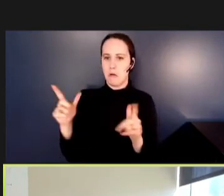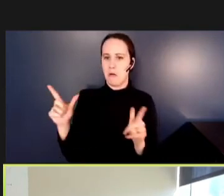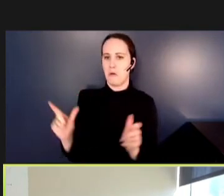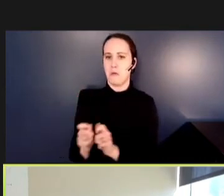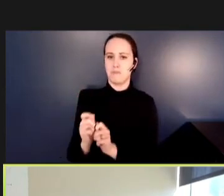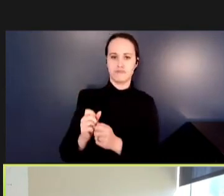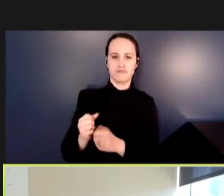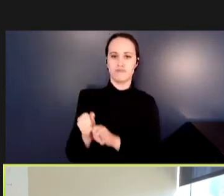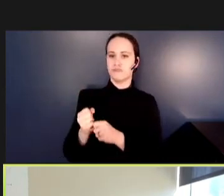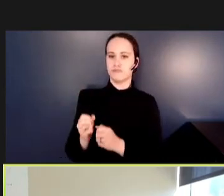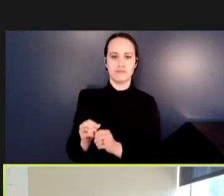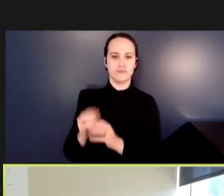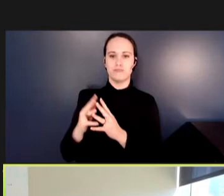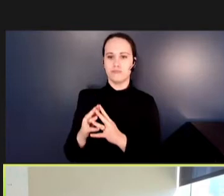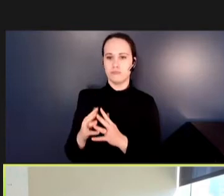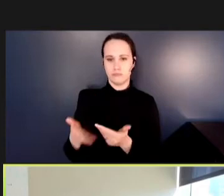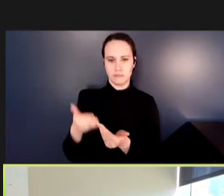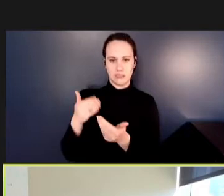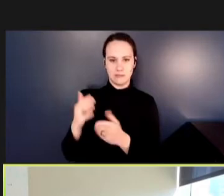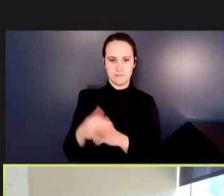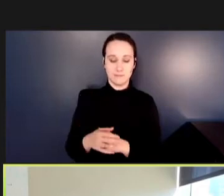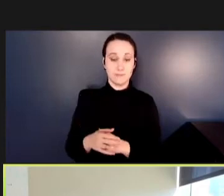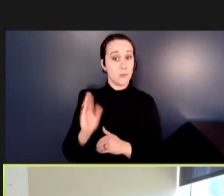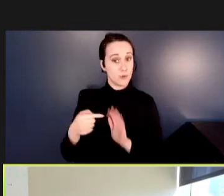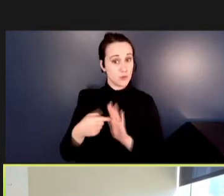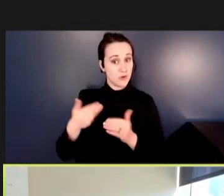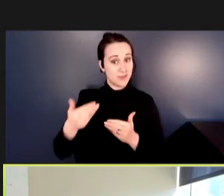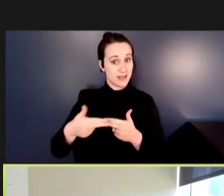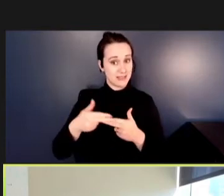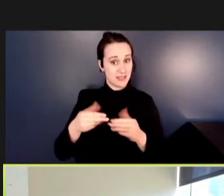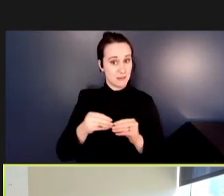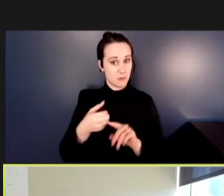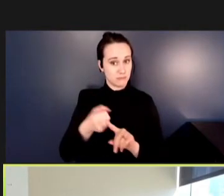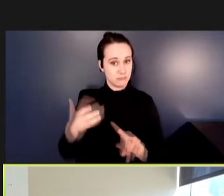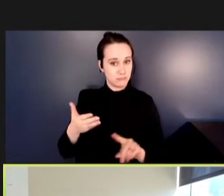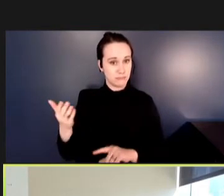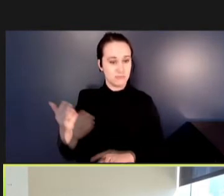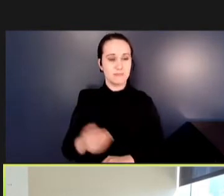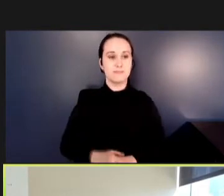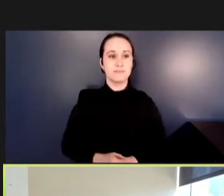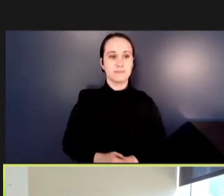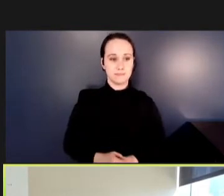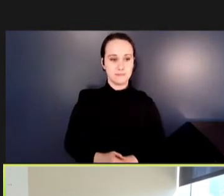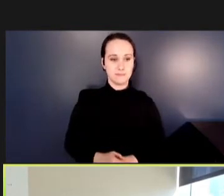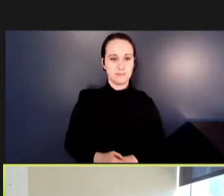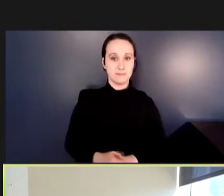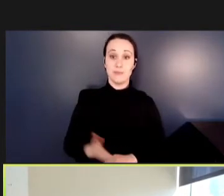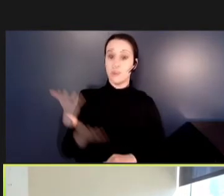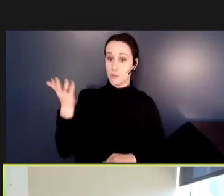characterization, and I'll show that on the next slide. So this table shows the